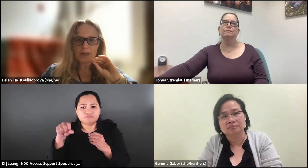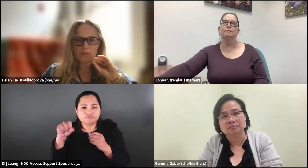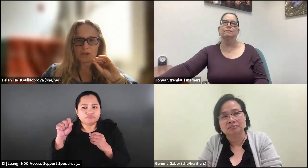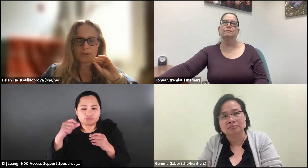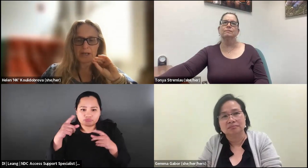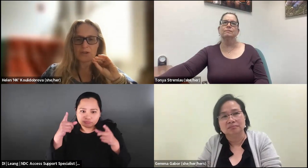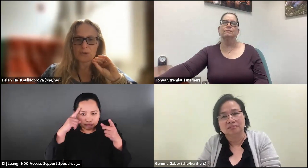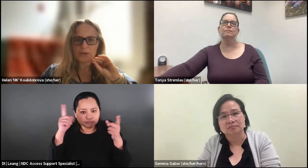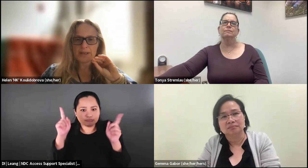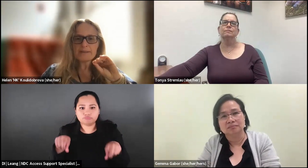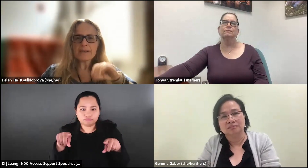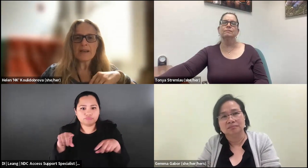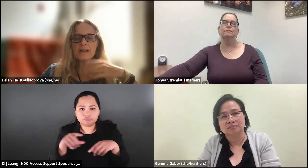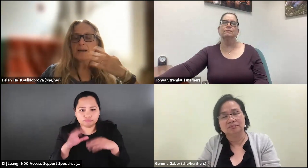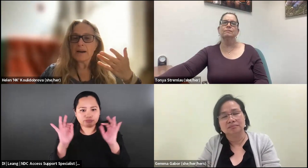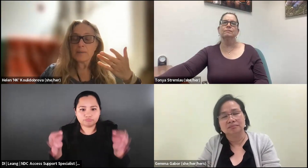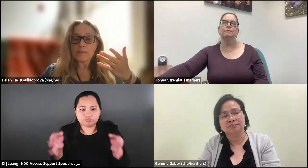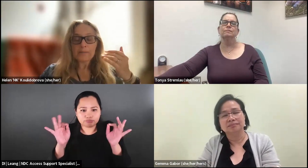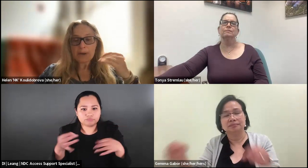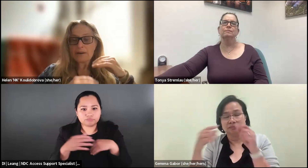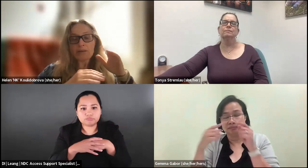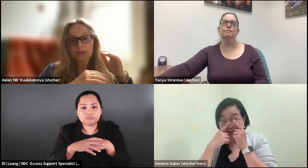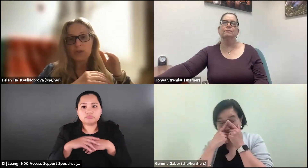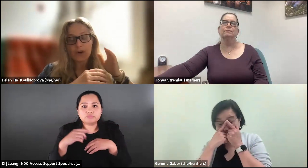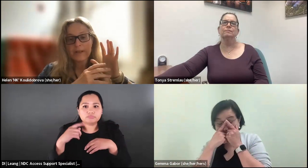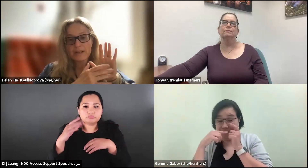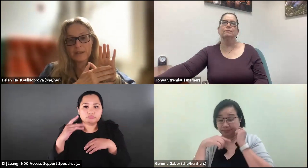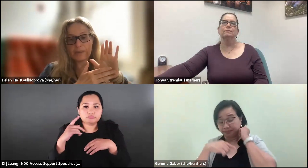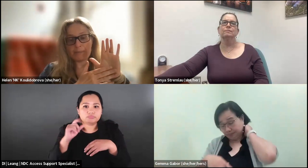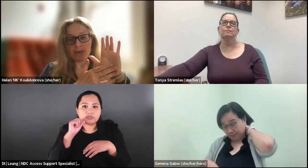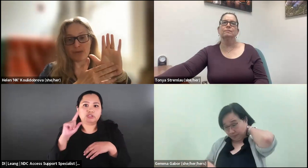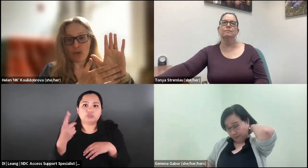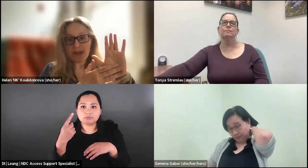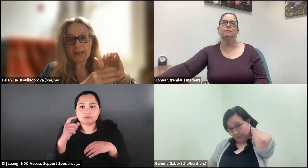that we train students starting a little bit before they